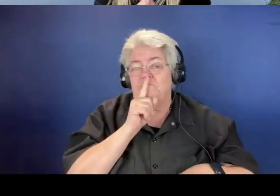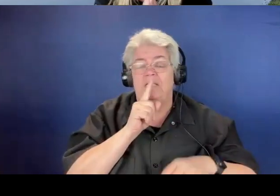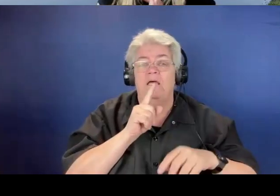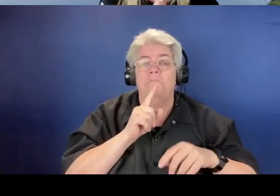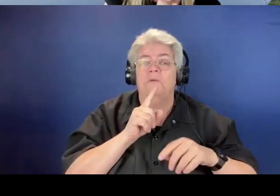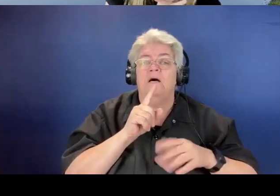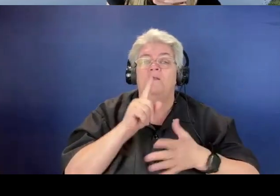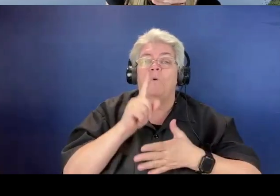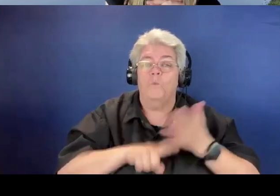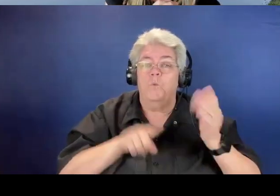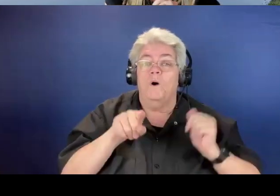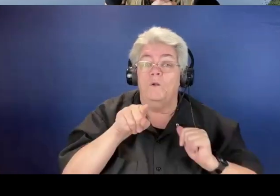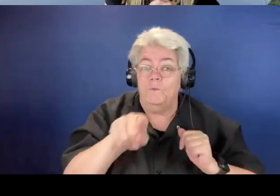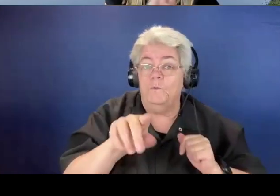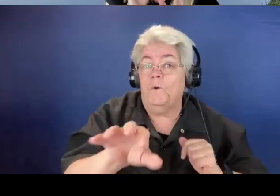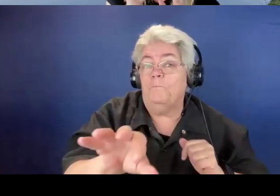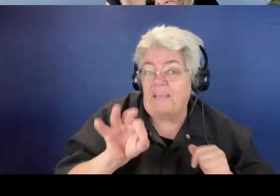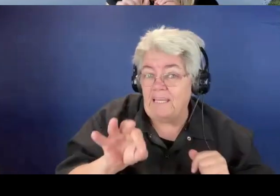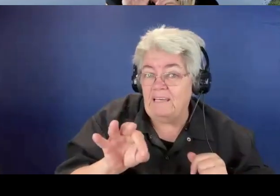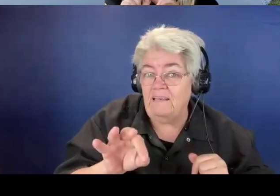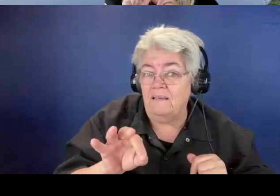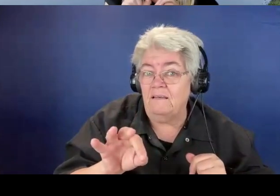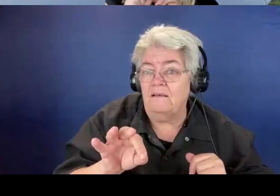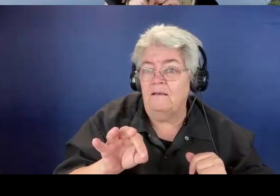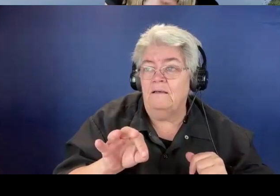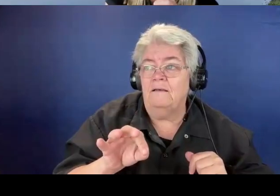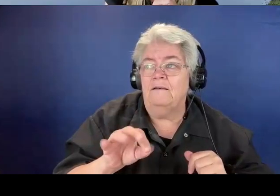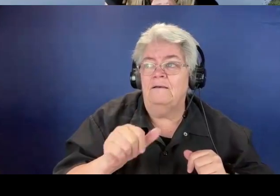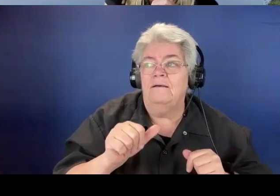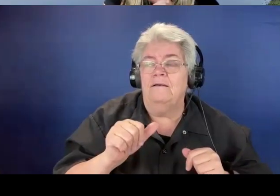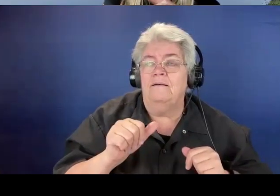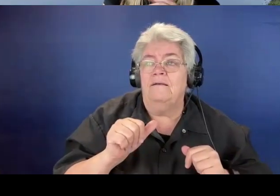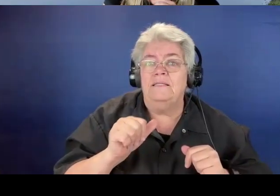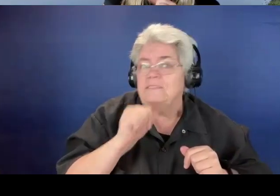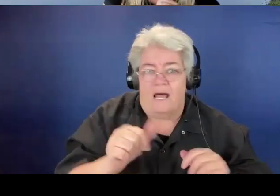choose is not actually as important as choosing one of those method and